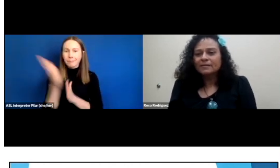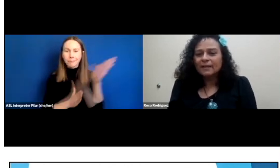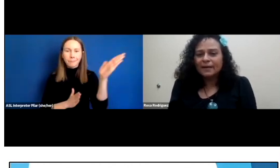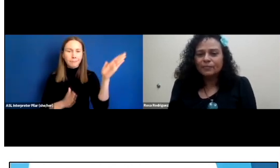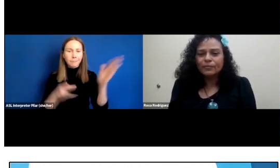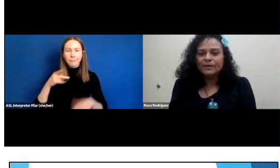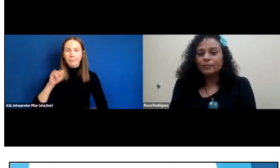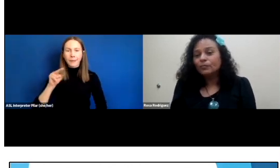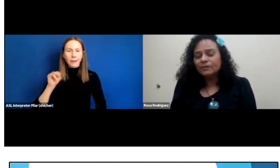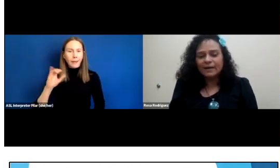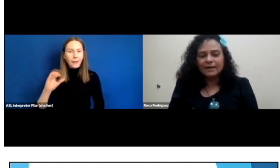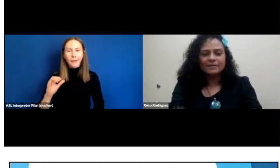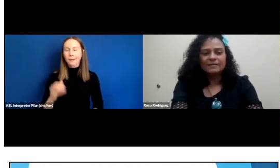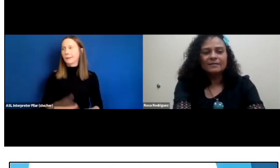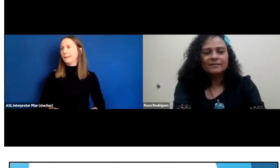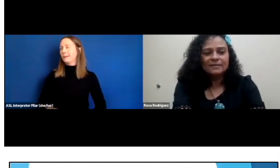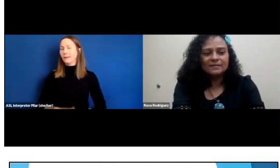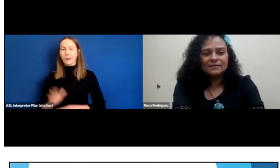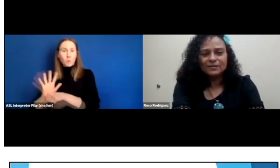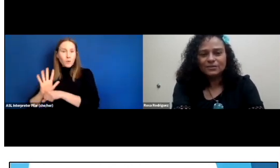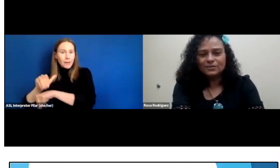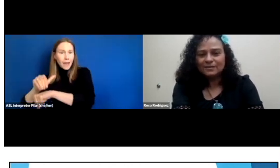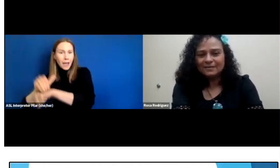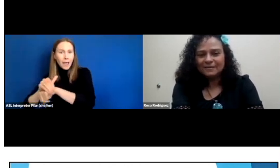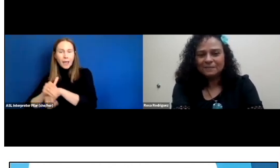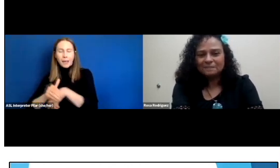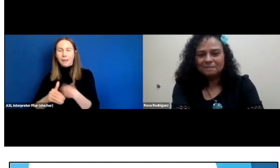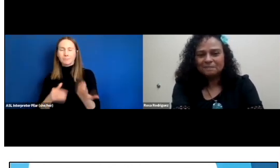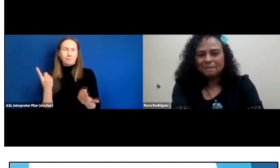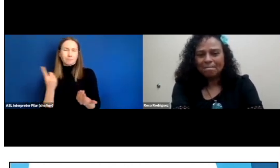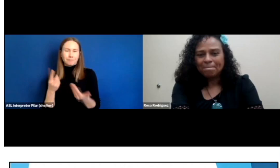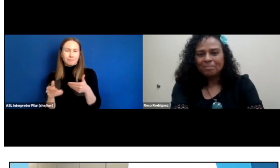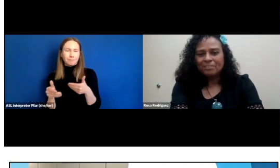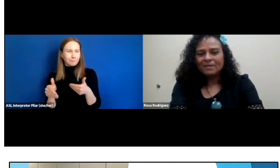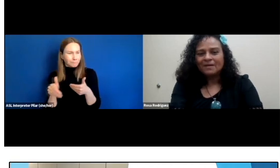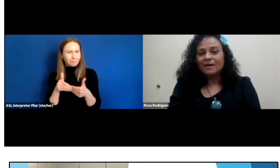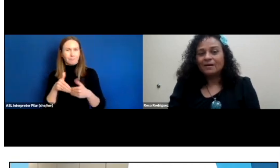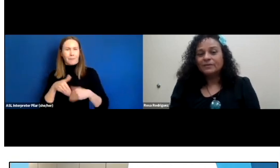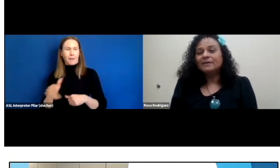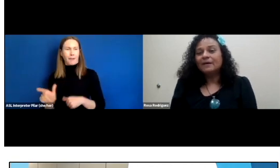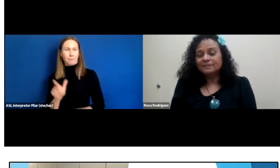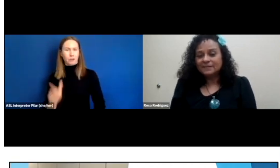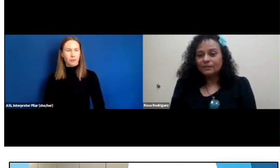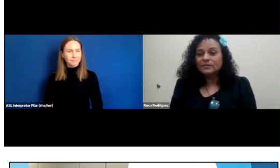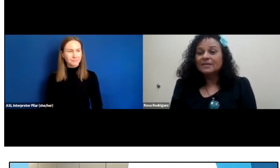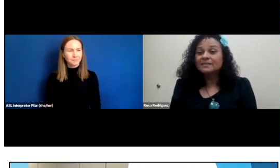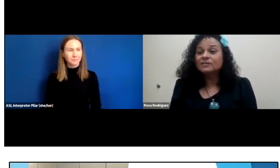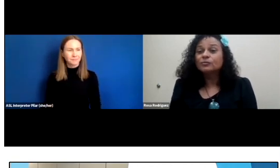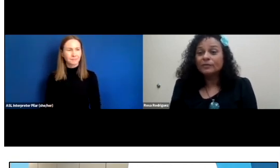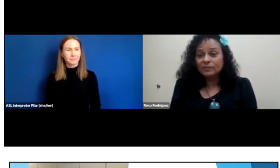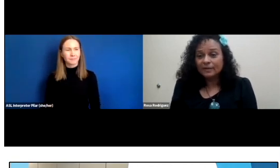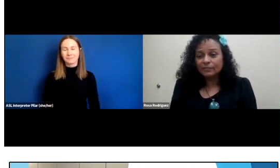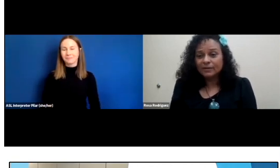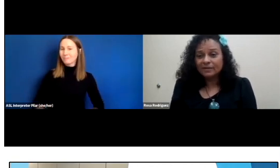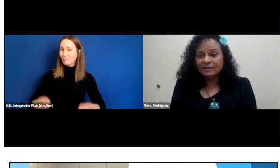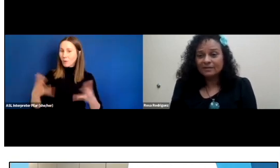of the library, a movie night, and such. We have sign language classes throughout the county.